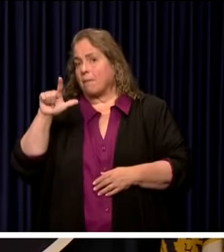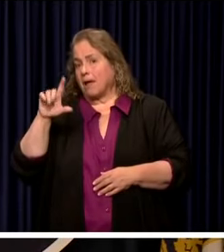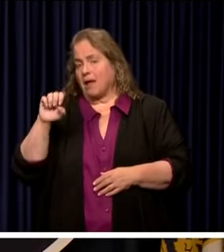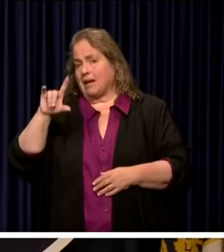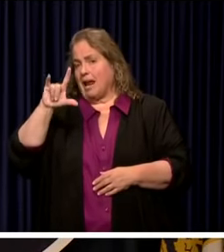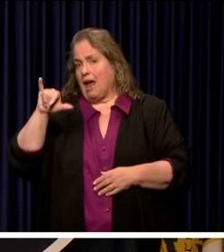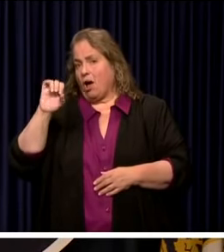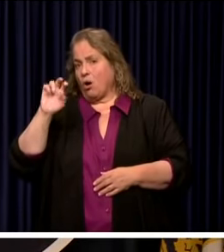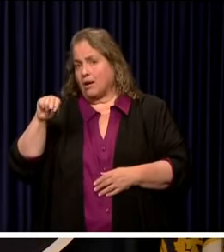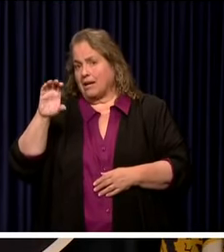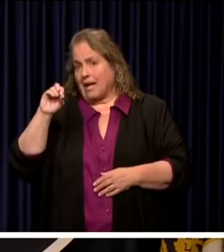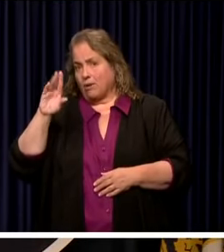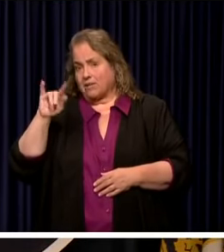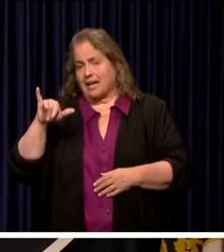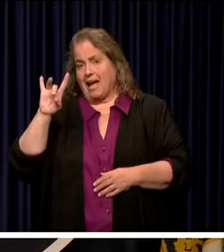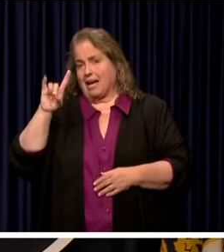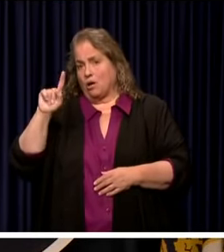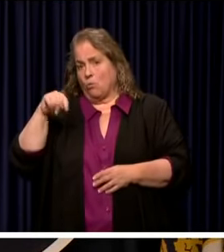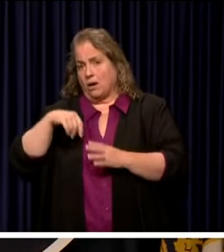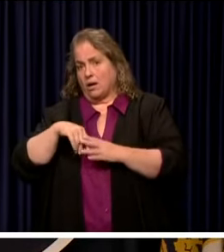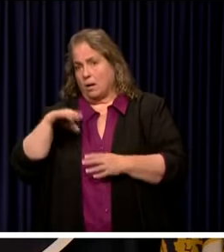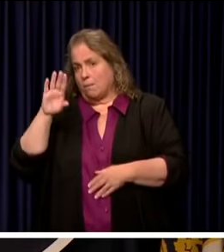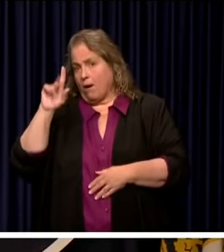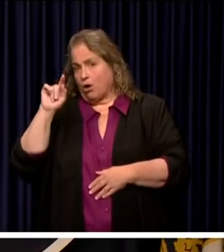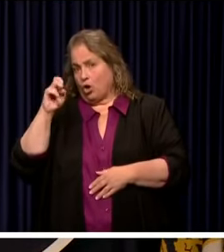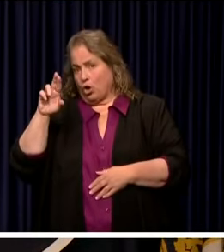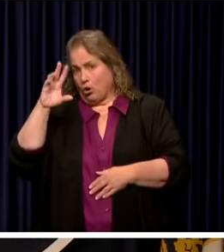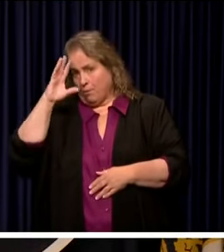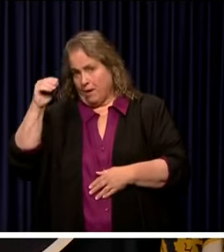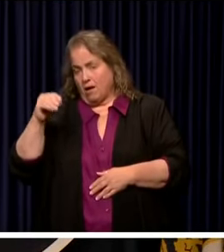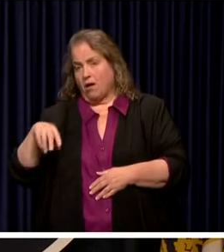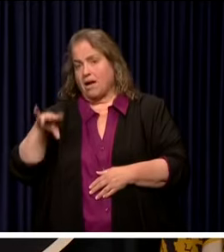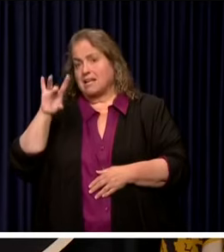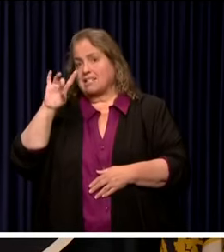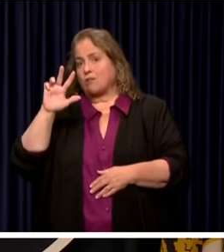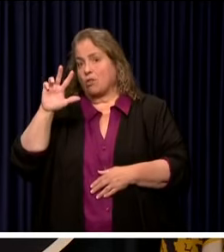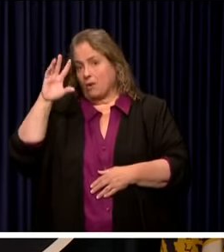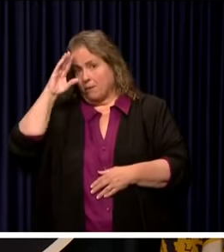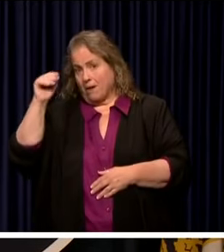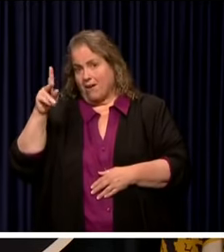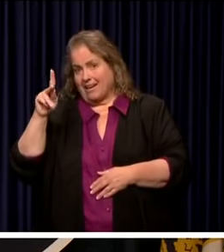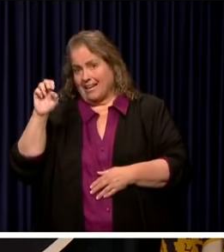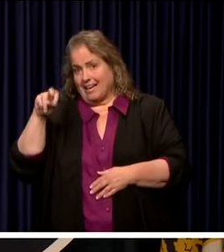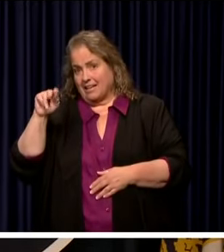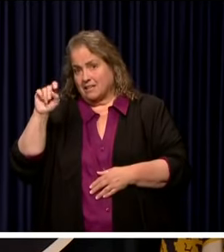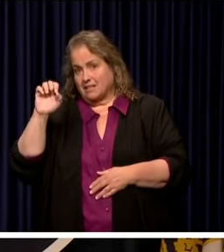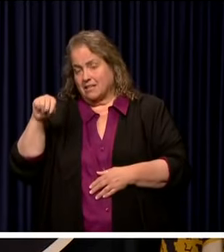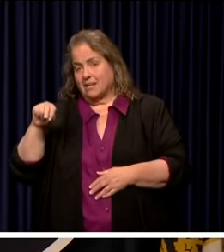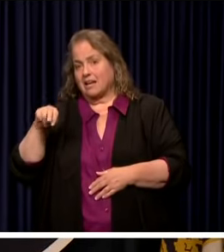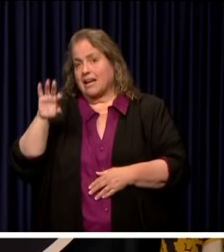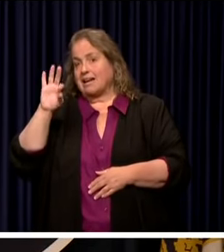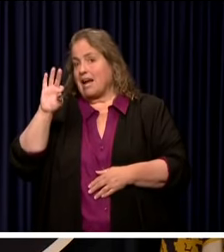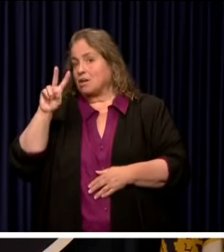EVERYTHING WE CAN TO NOT HAVE